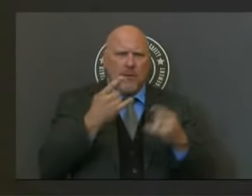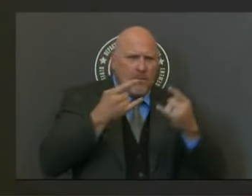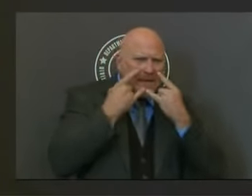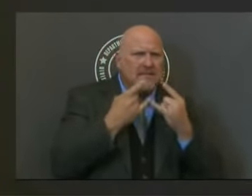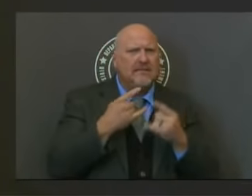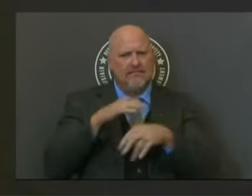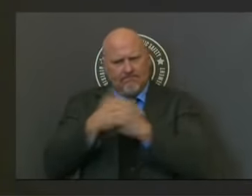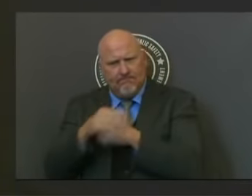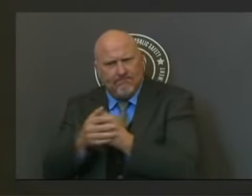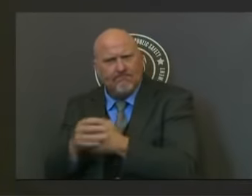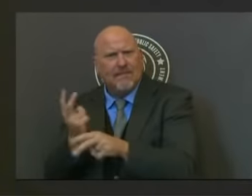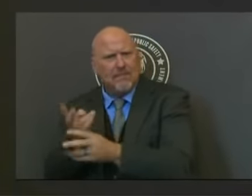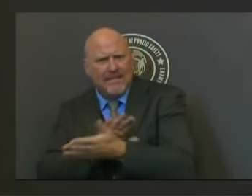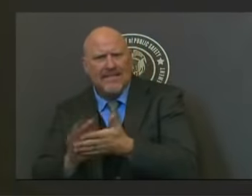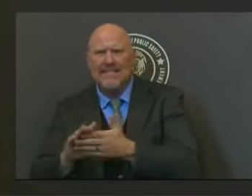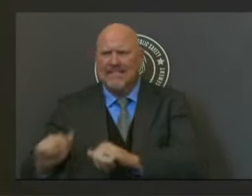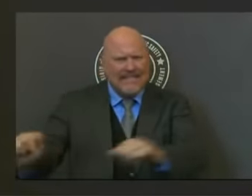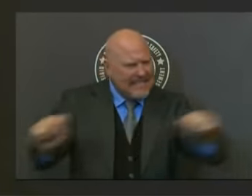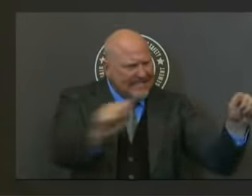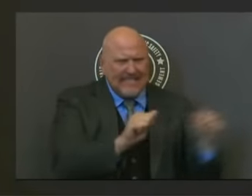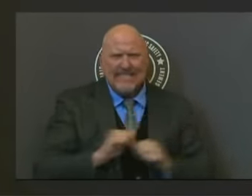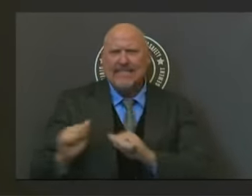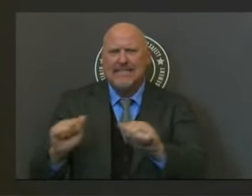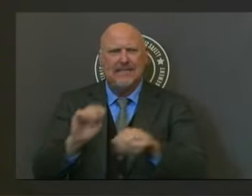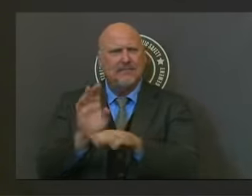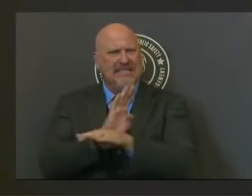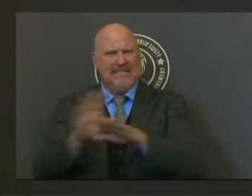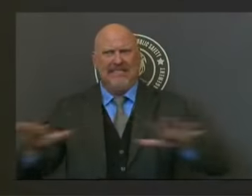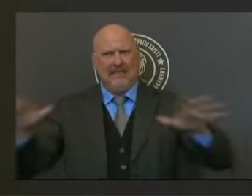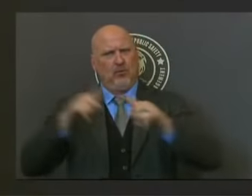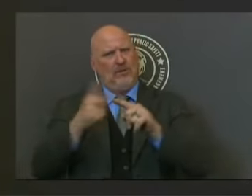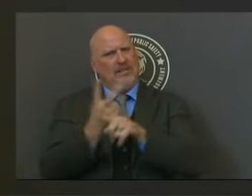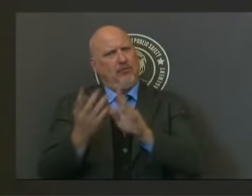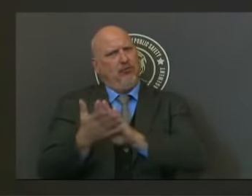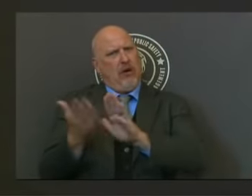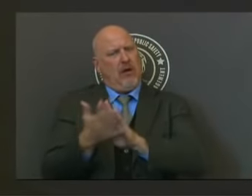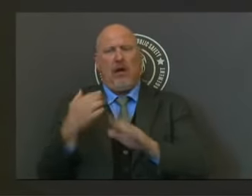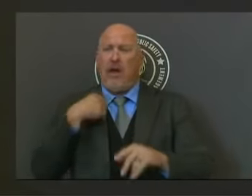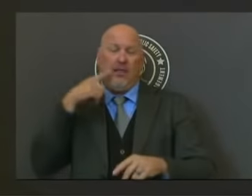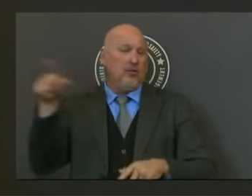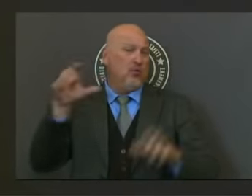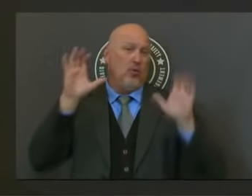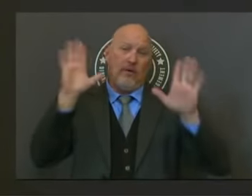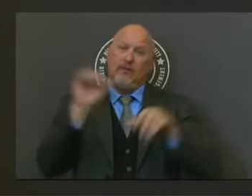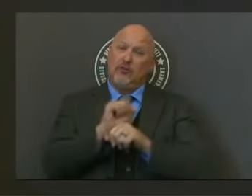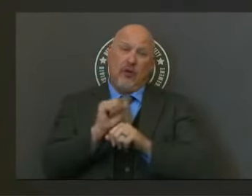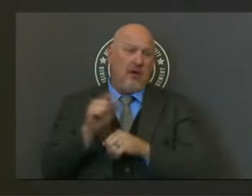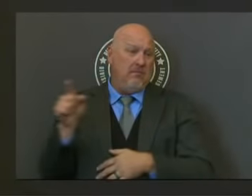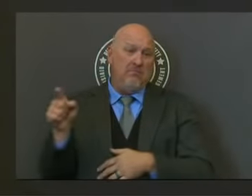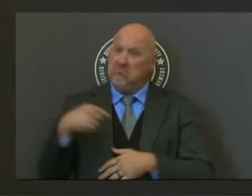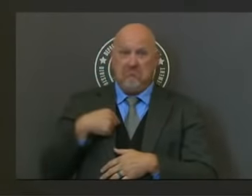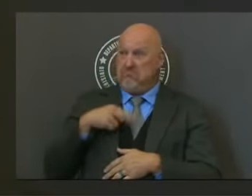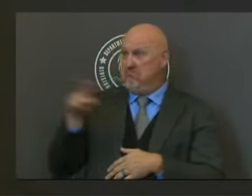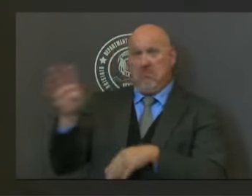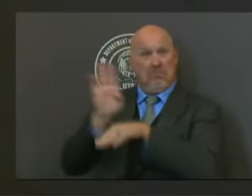for customers to come and shop and so that really is not the